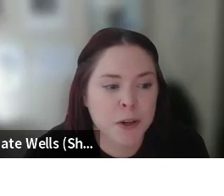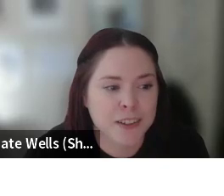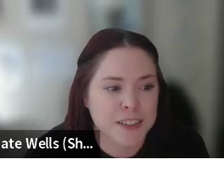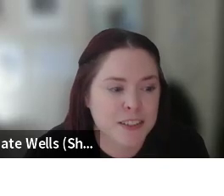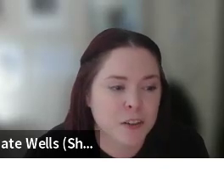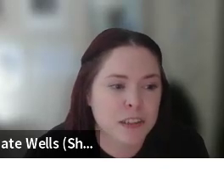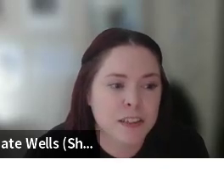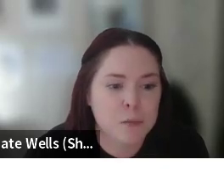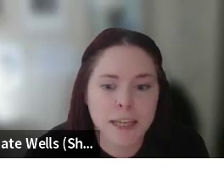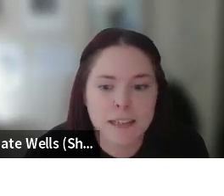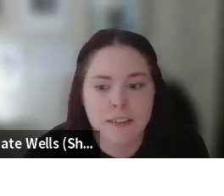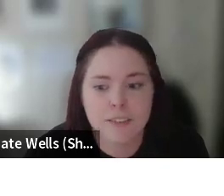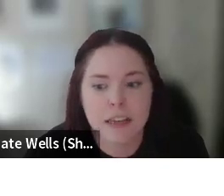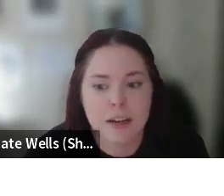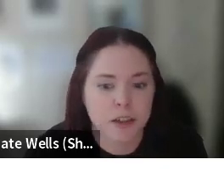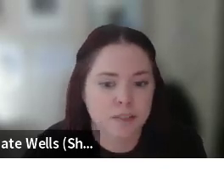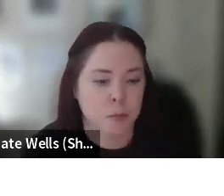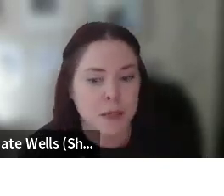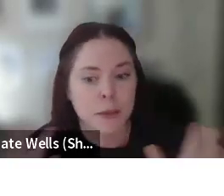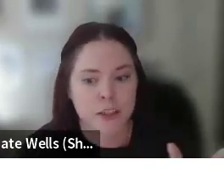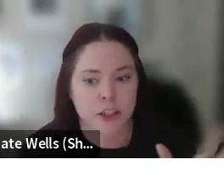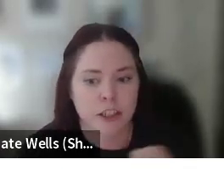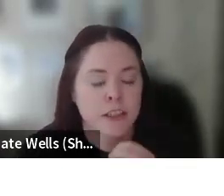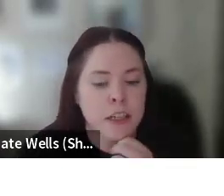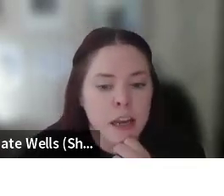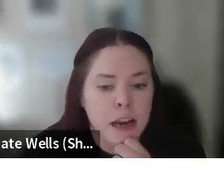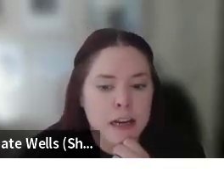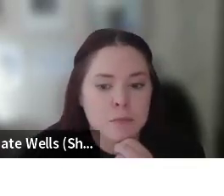new partners. So, the independent living network, for a big picture,